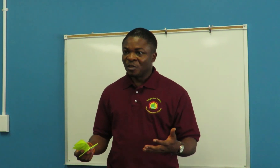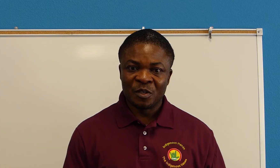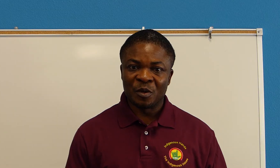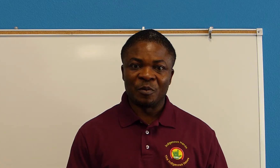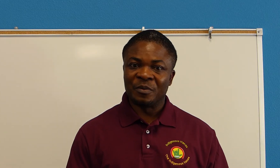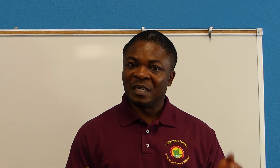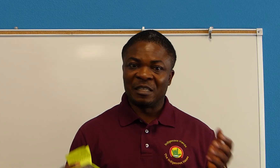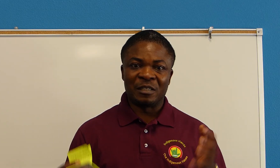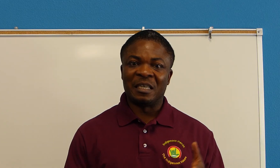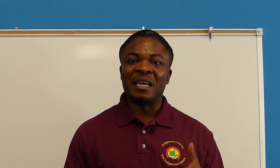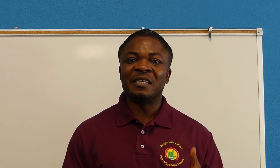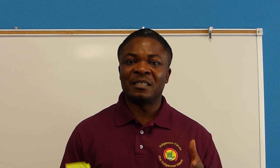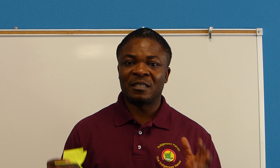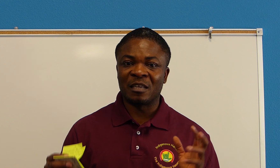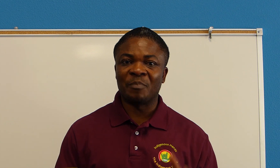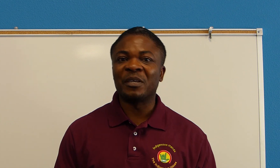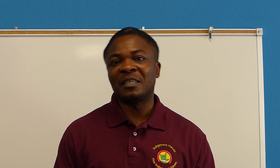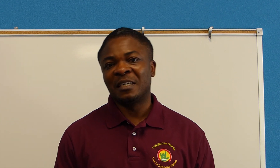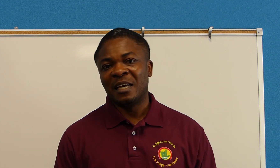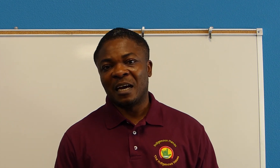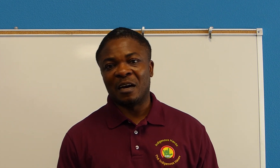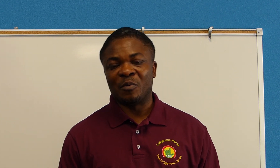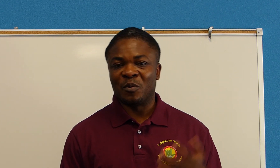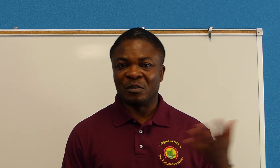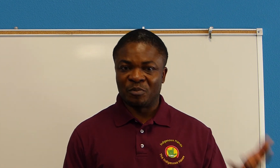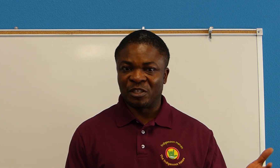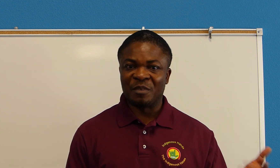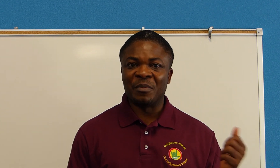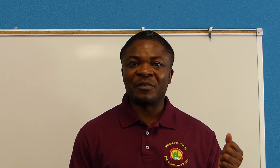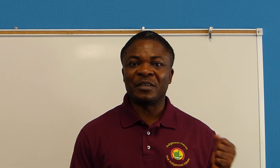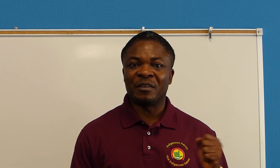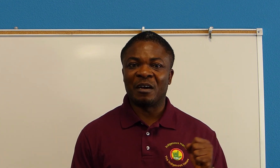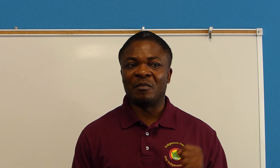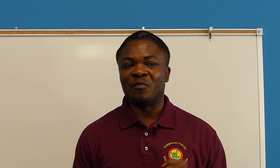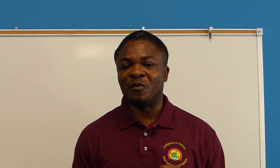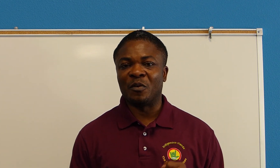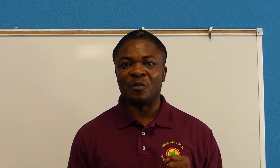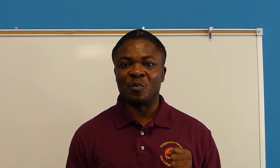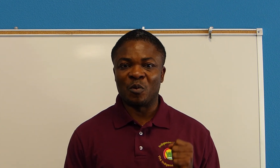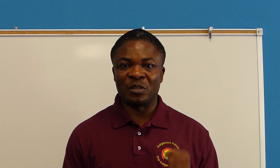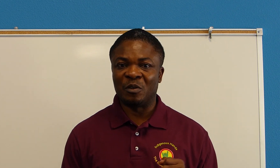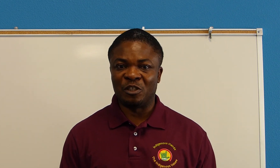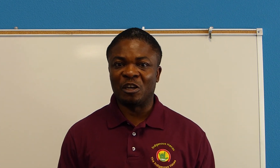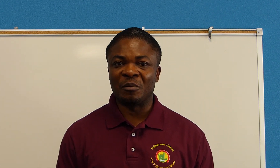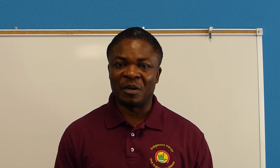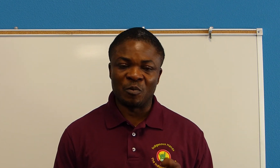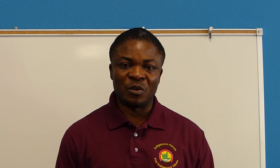So in today's topic, I want to appreciate Mary for what a job and for the work